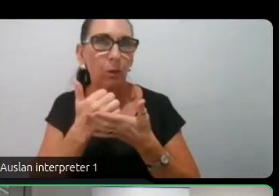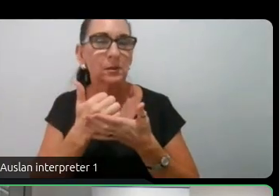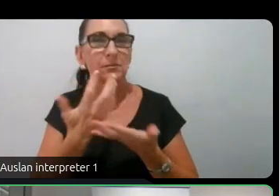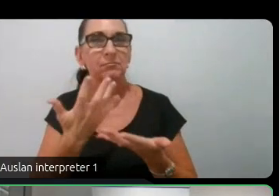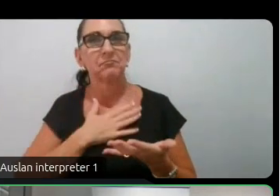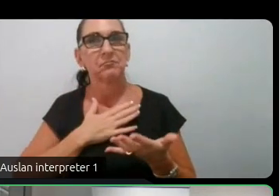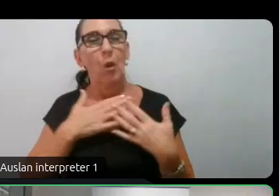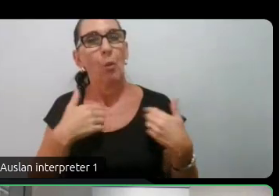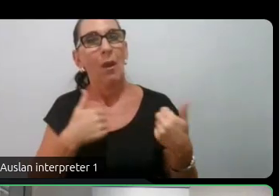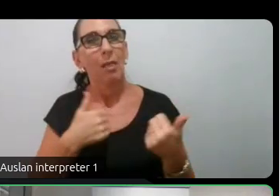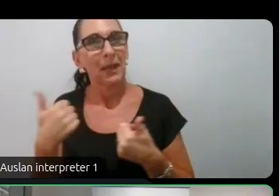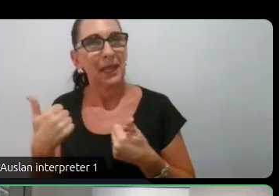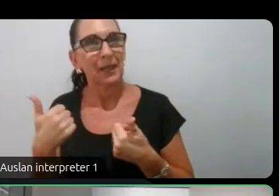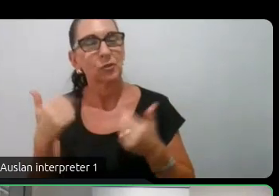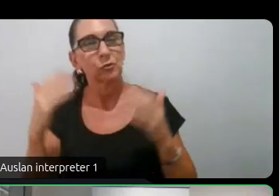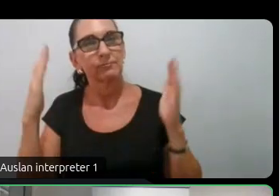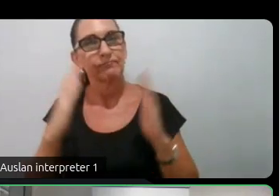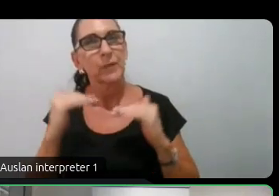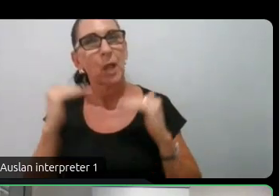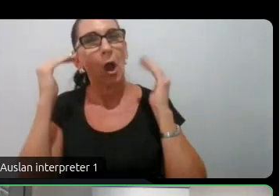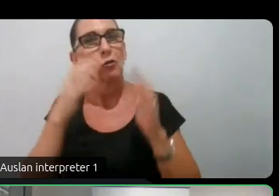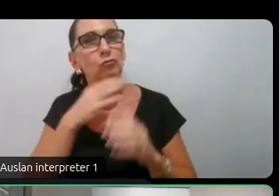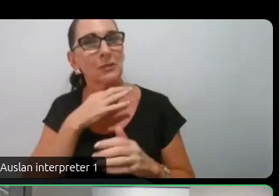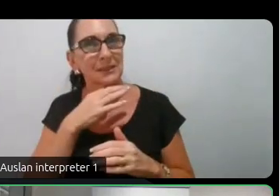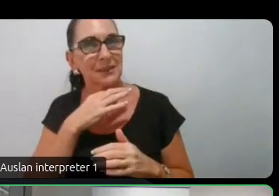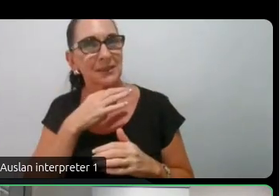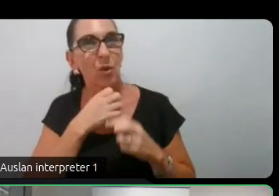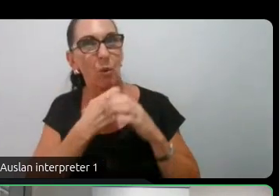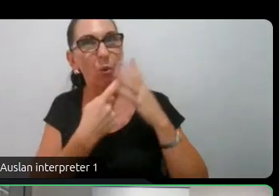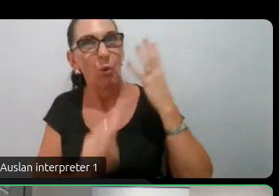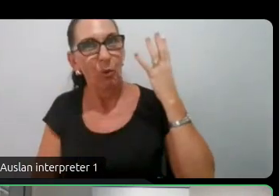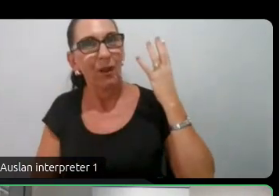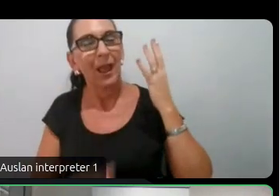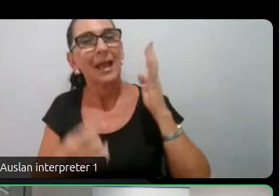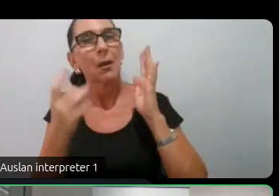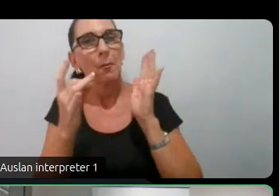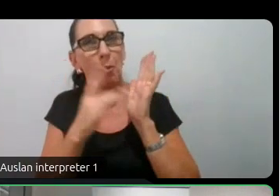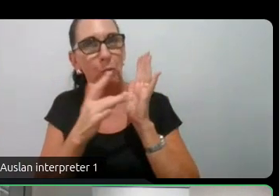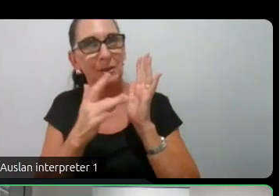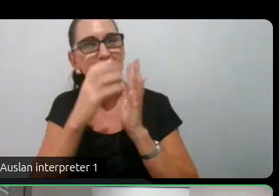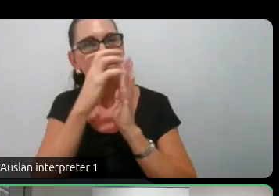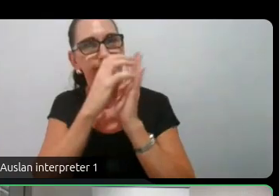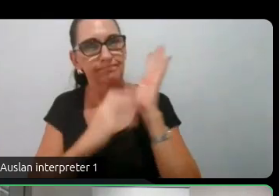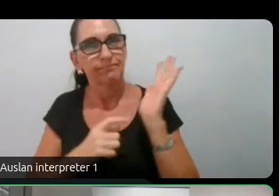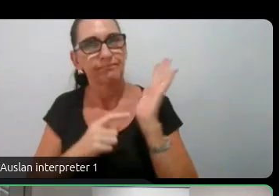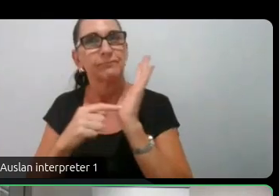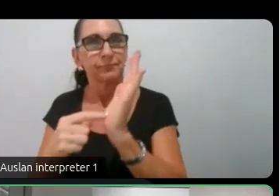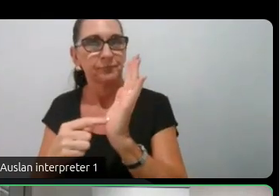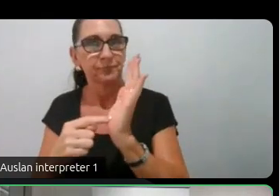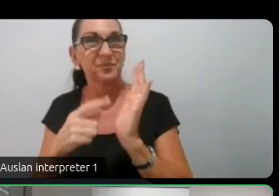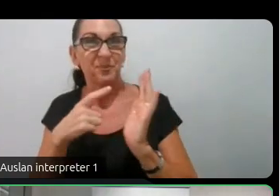reduce any kind of risk. That is really important focus there because that's what justifies the